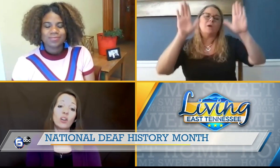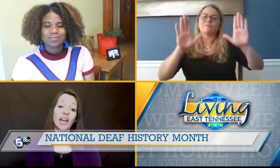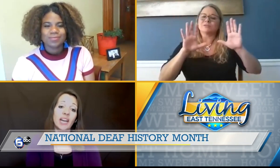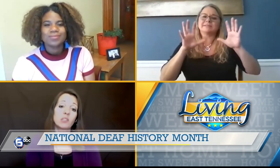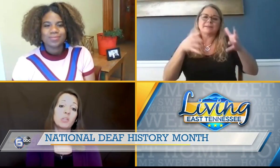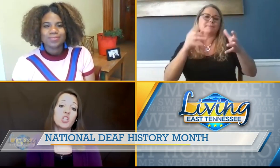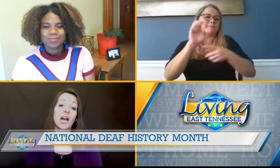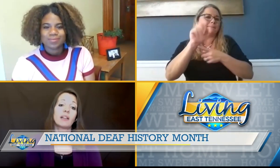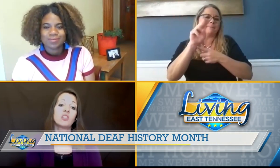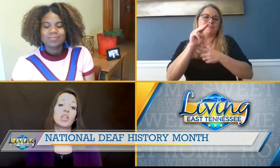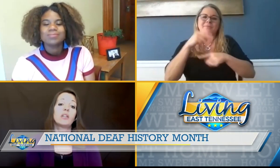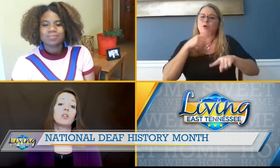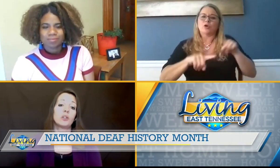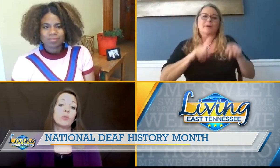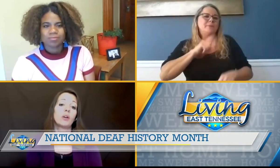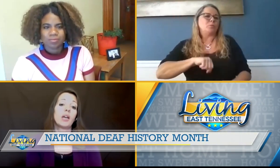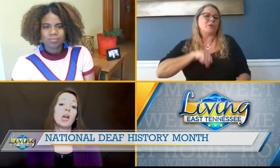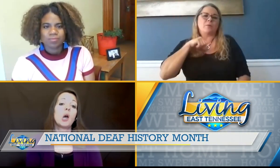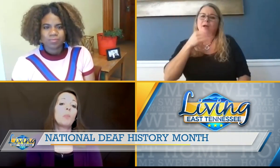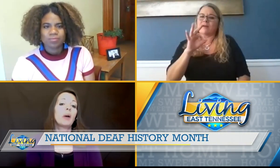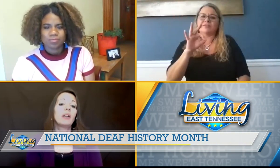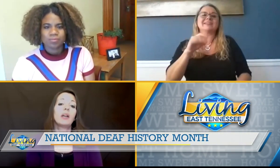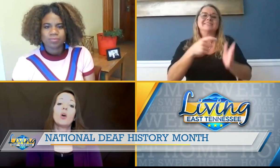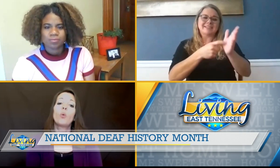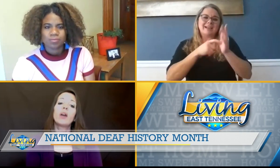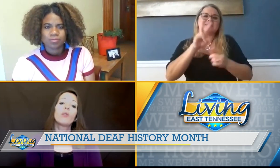WE HAVE HAD TO SEND THAT